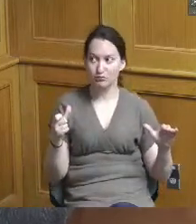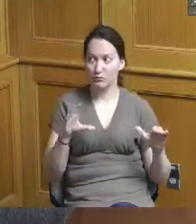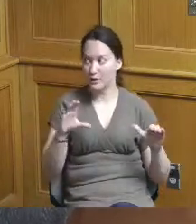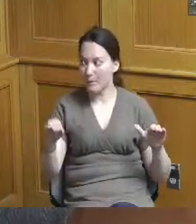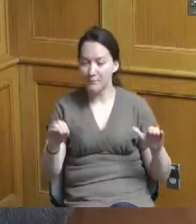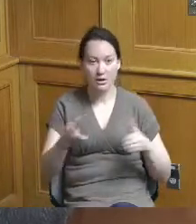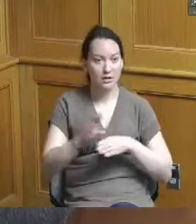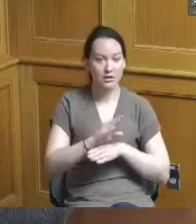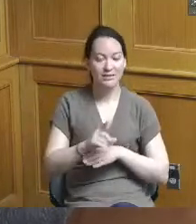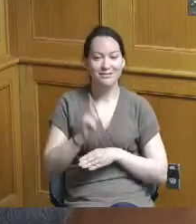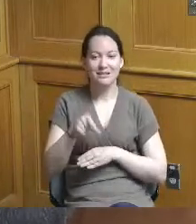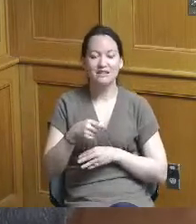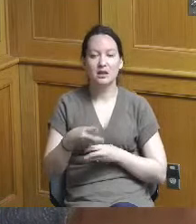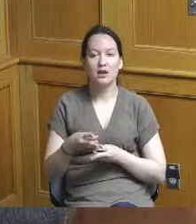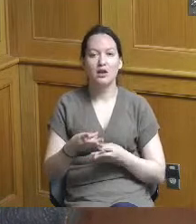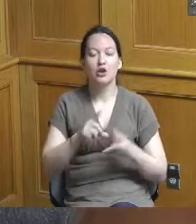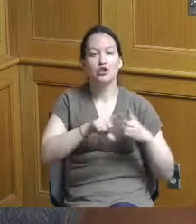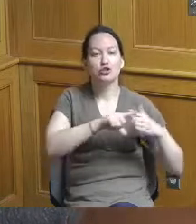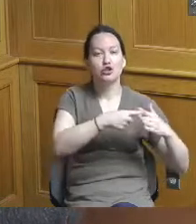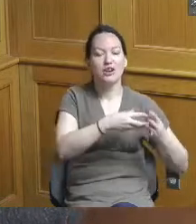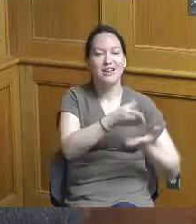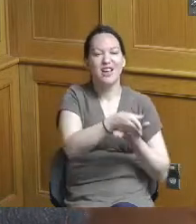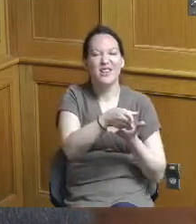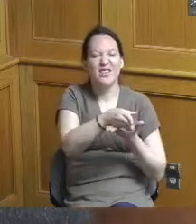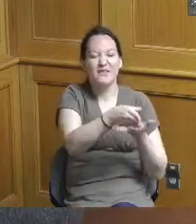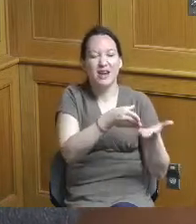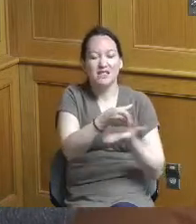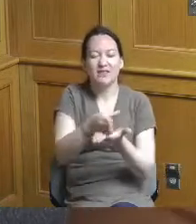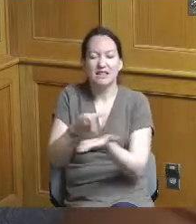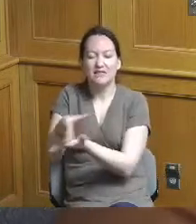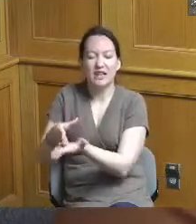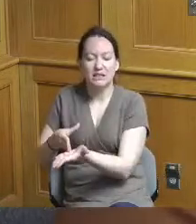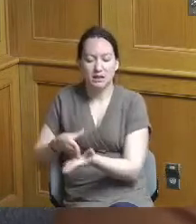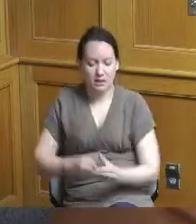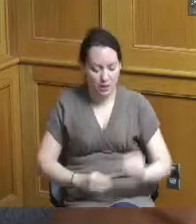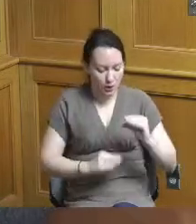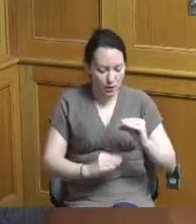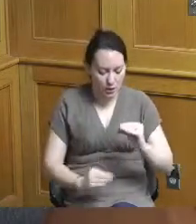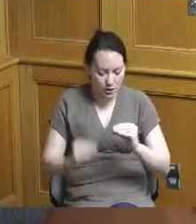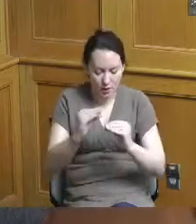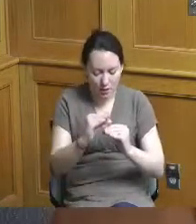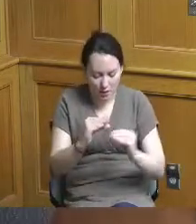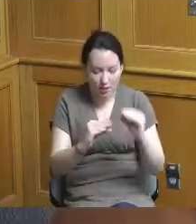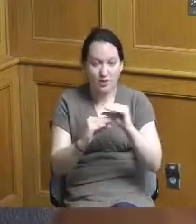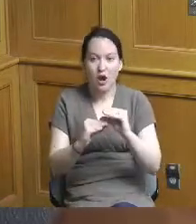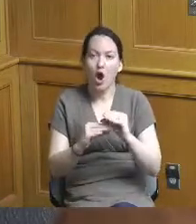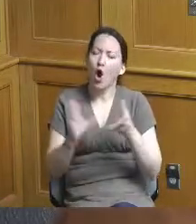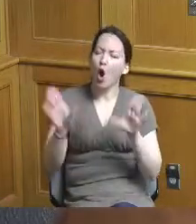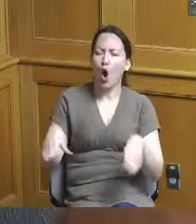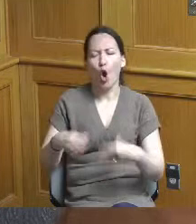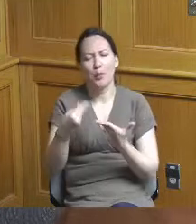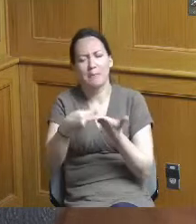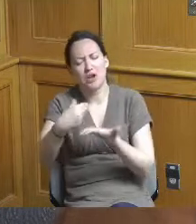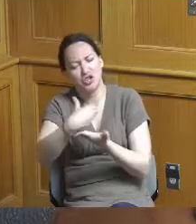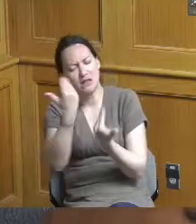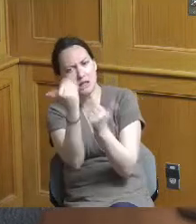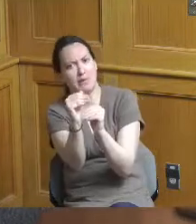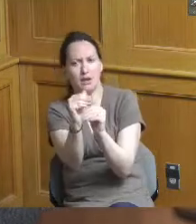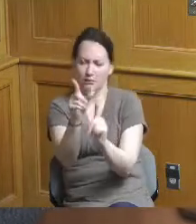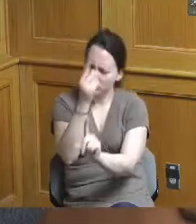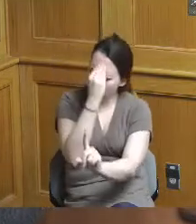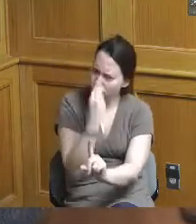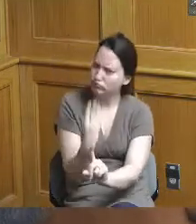they need to phase things in we would say don't go above your means and I believe before we have